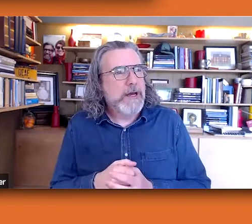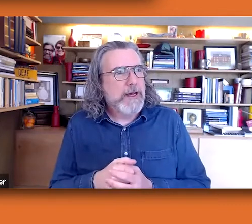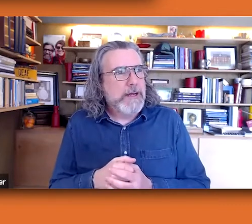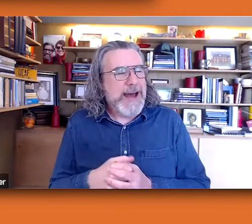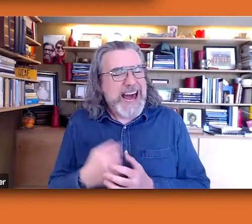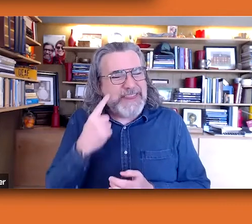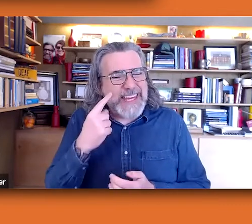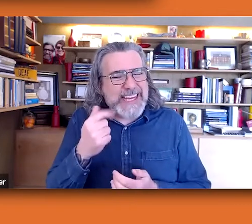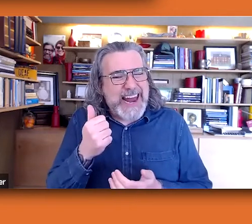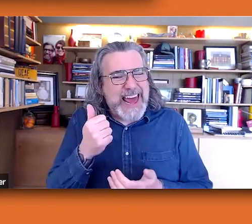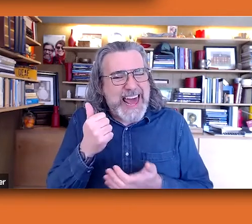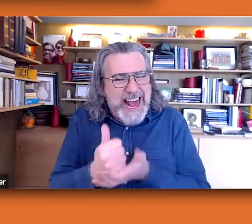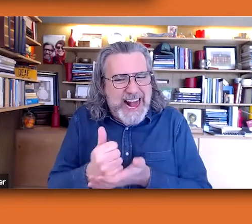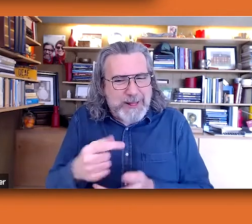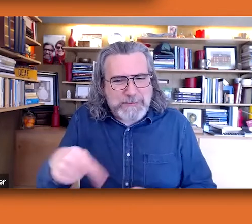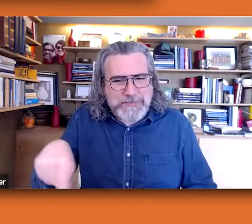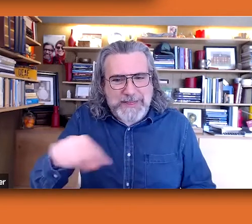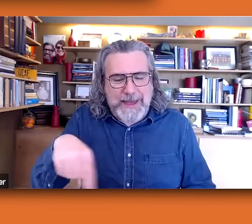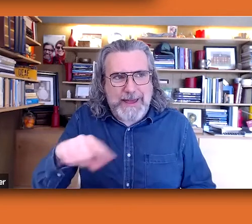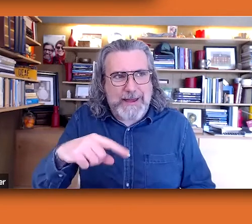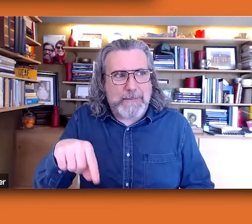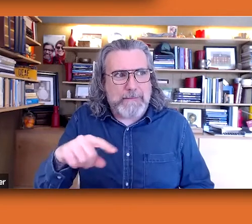some of the Bridges scholars who work under my Center, too.